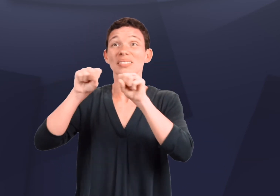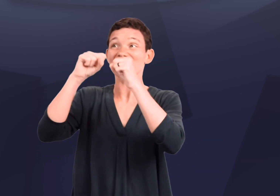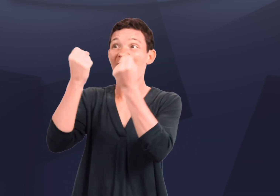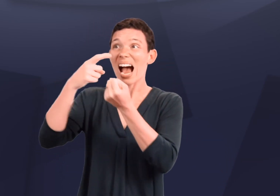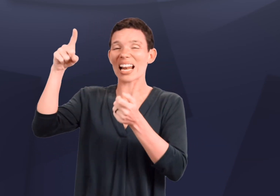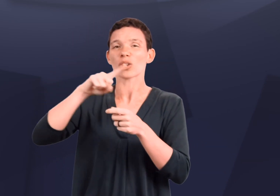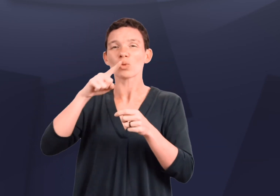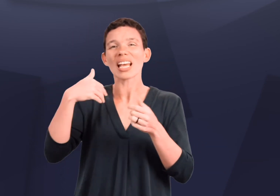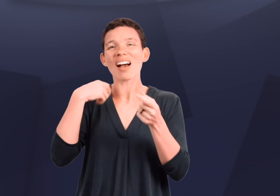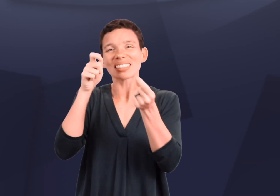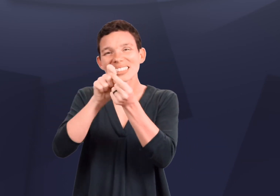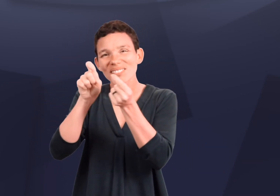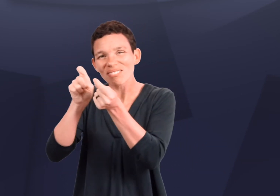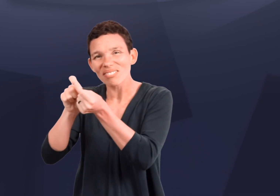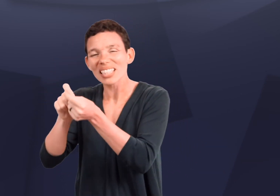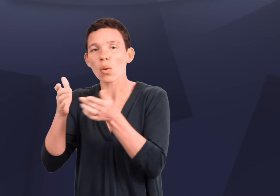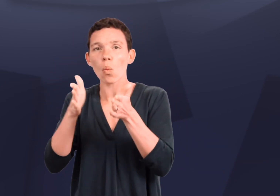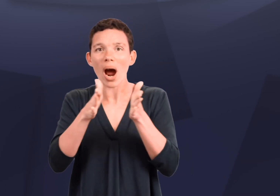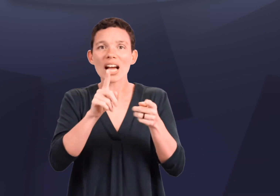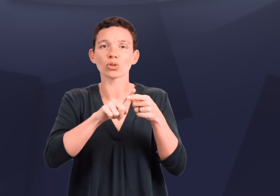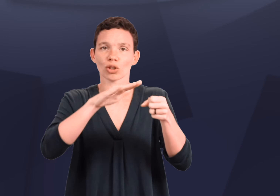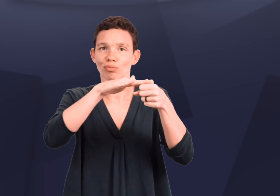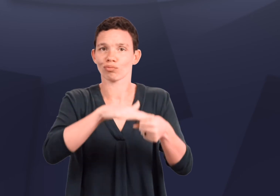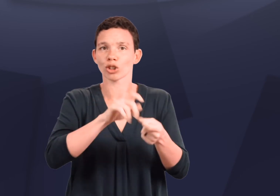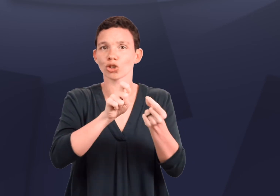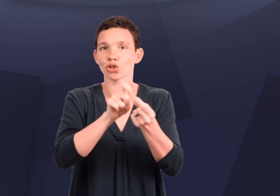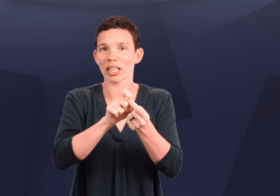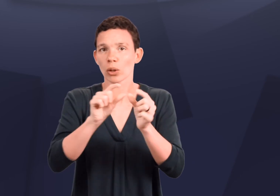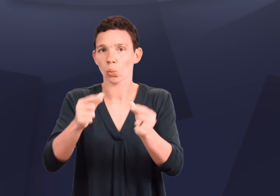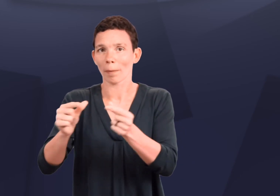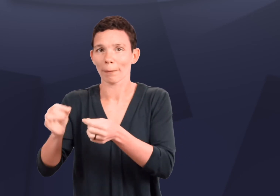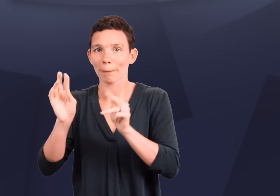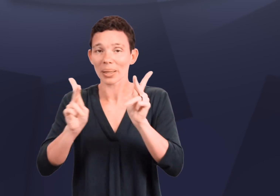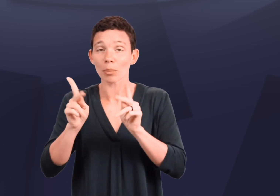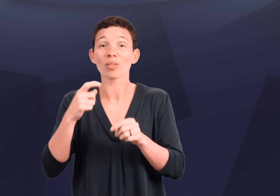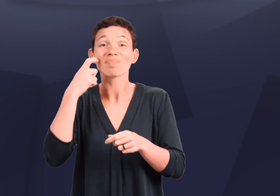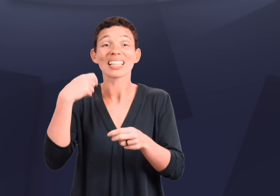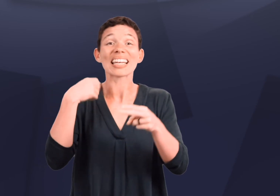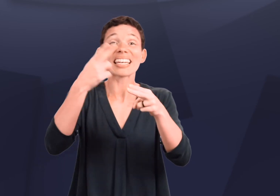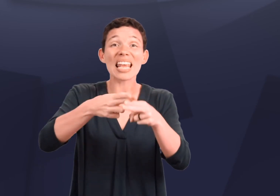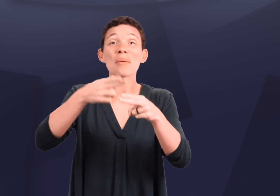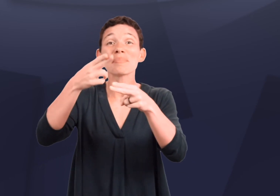as compared to those in poverty being viewed as lazy, poverty stricken, and no good.